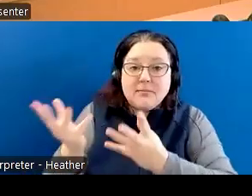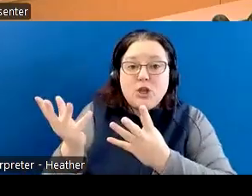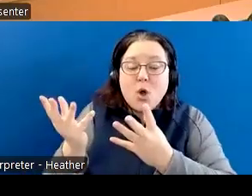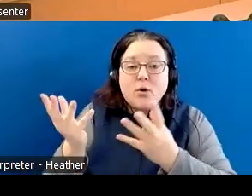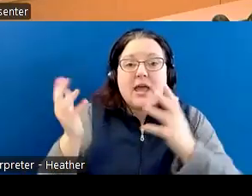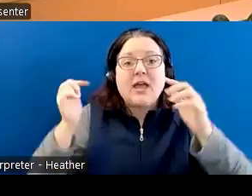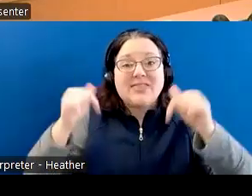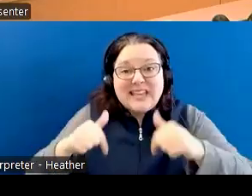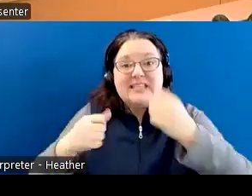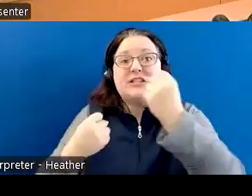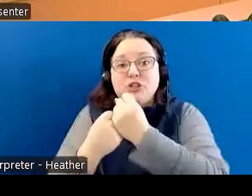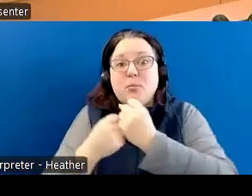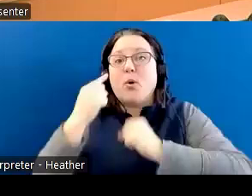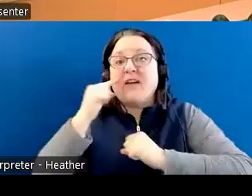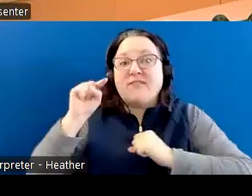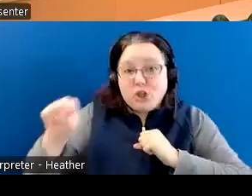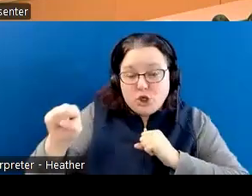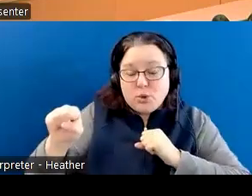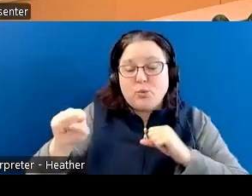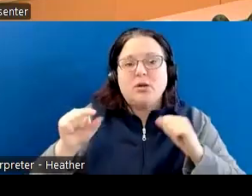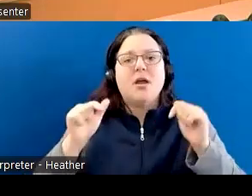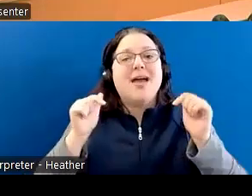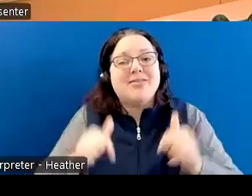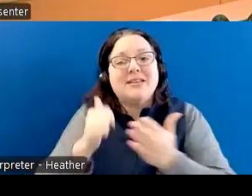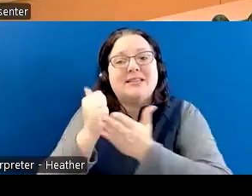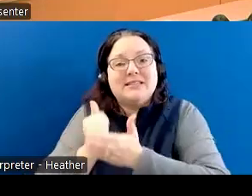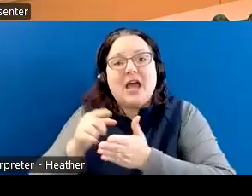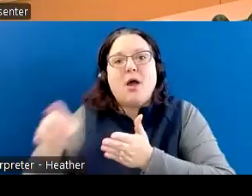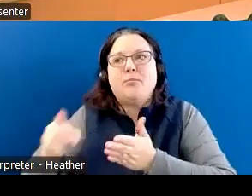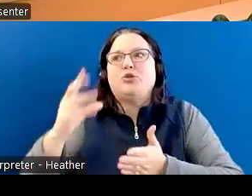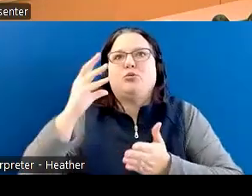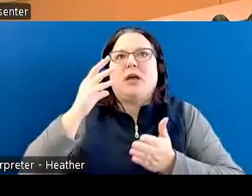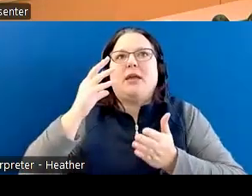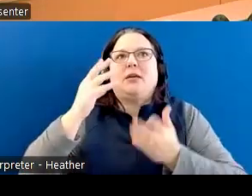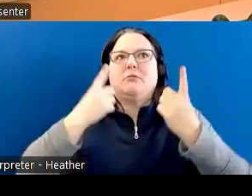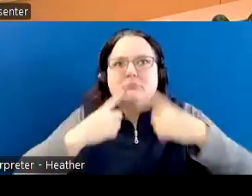is support for you. This is this is to help you get through this. this is just another person